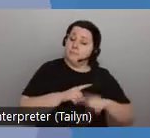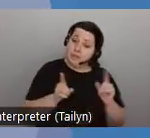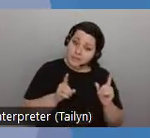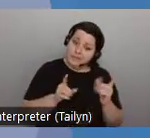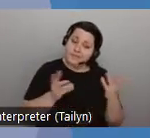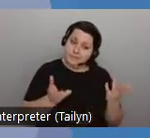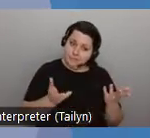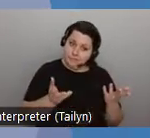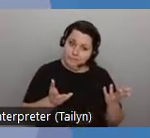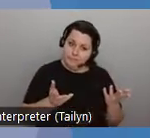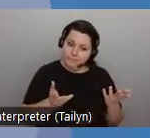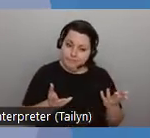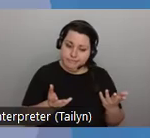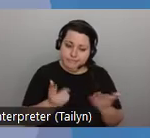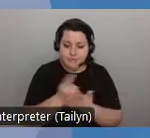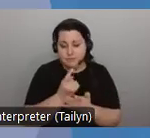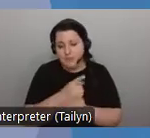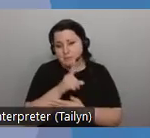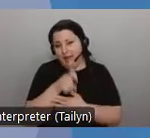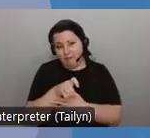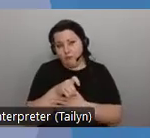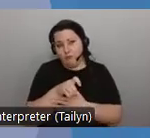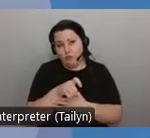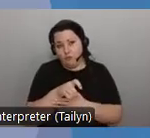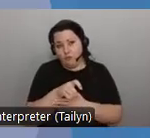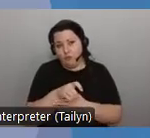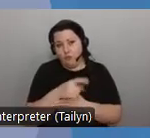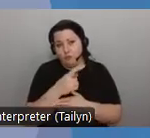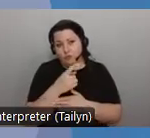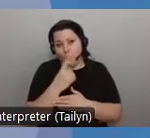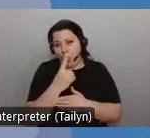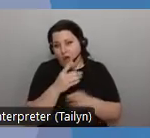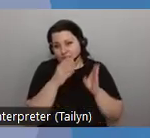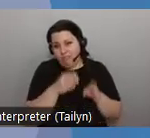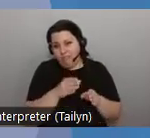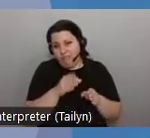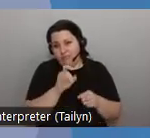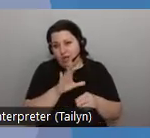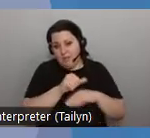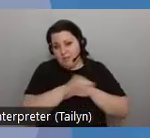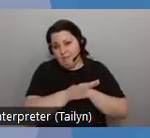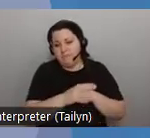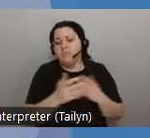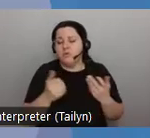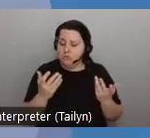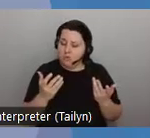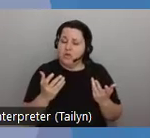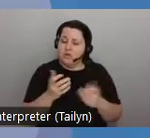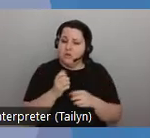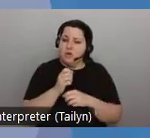We can do it in HTML, which is why HTML is the best way to create a form, but sometimes we need to send an individual